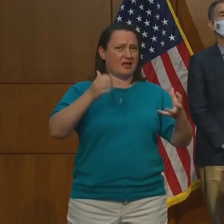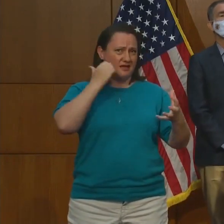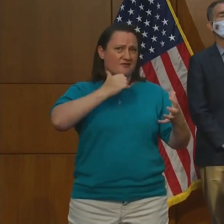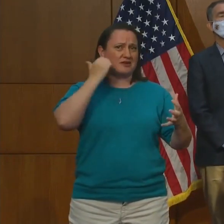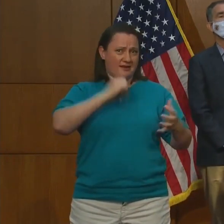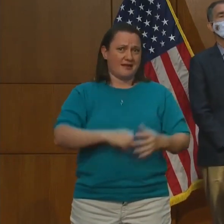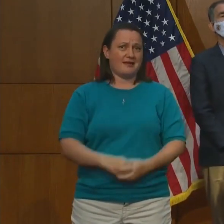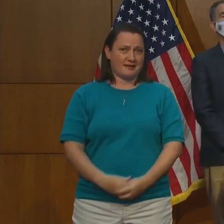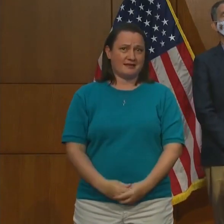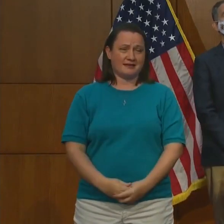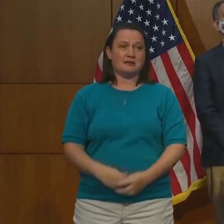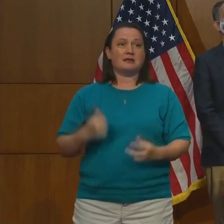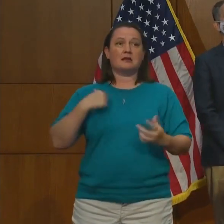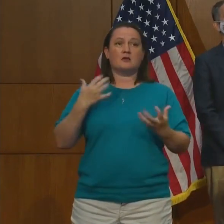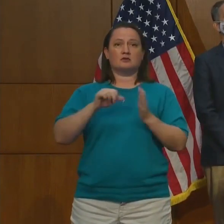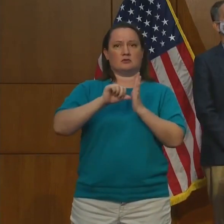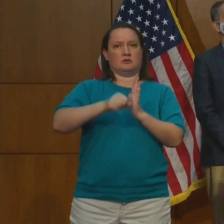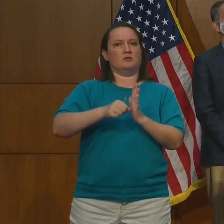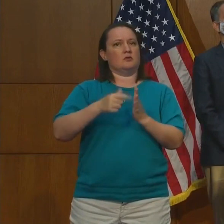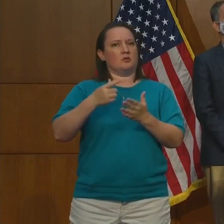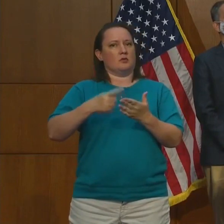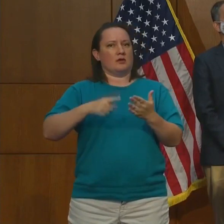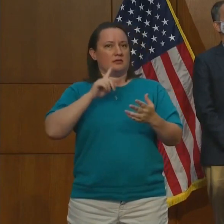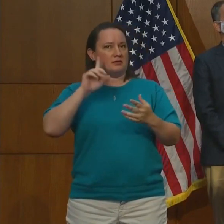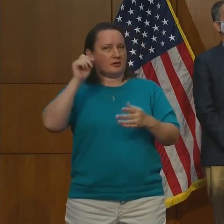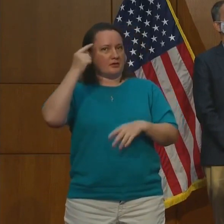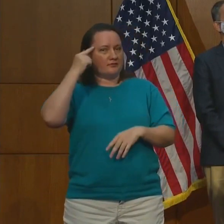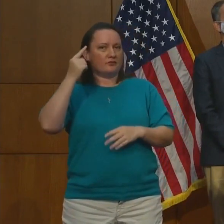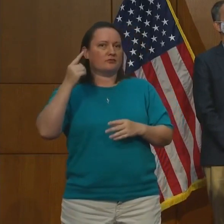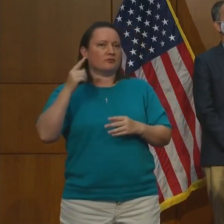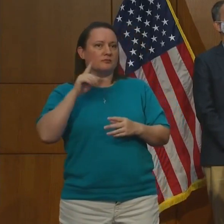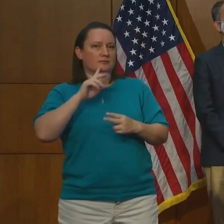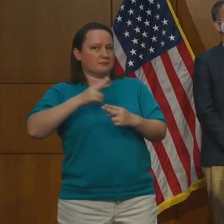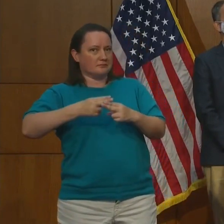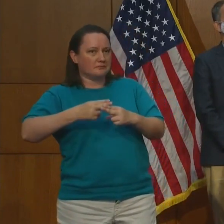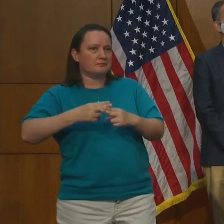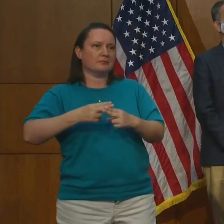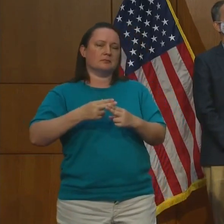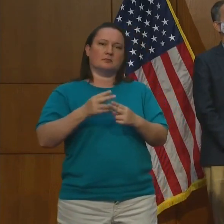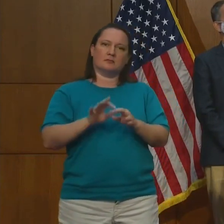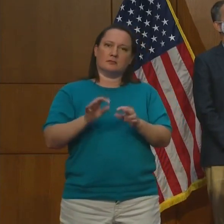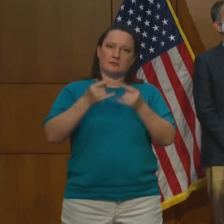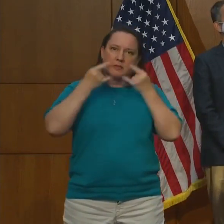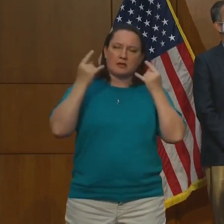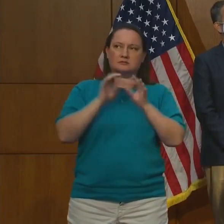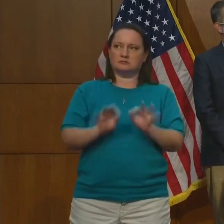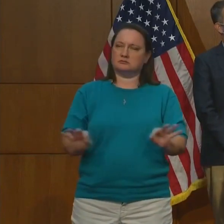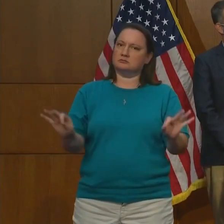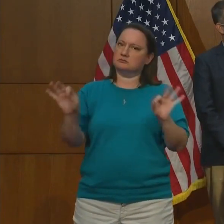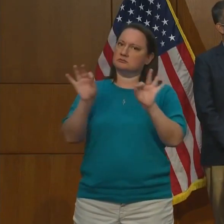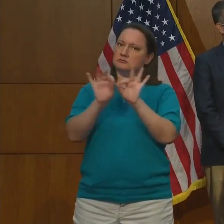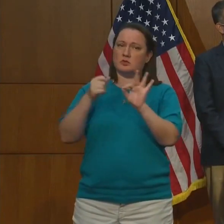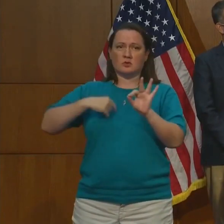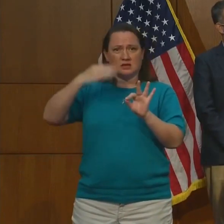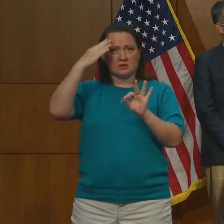TWENTY FOUR- TEST- WE CAN YOU TO AS THE GOVERNOR SAYS- DO LOTS OF TESTING EACH EACH. TO